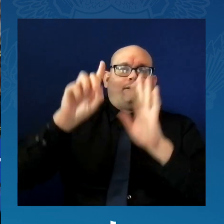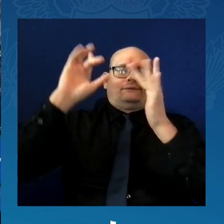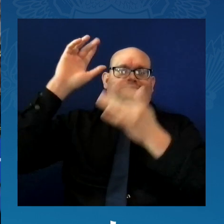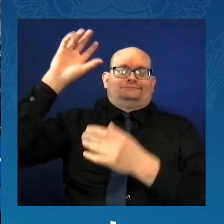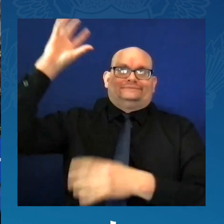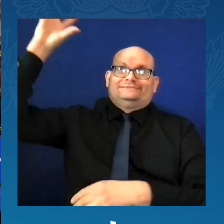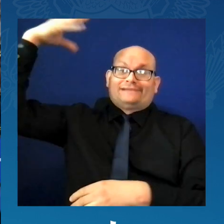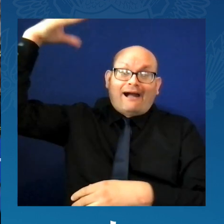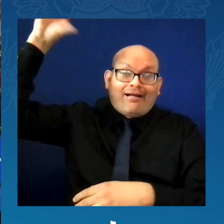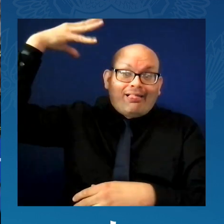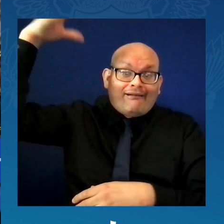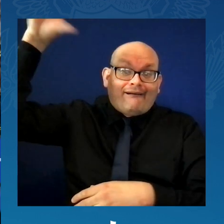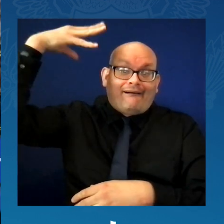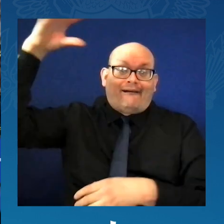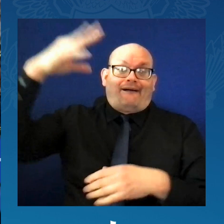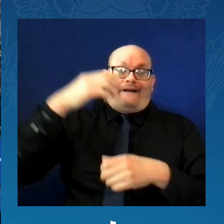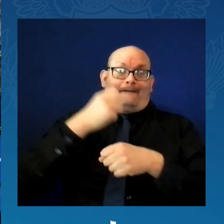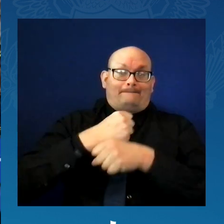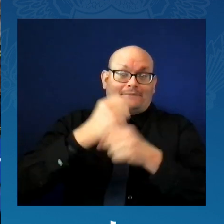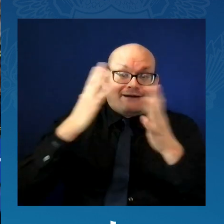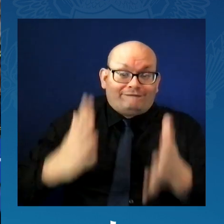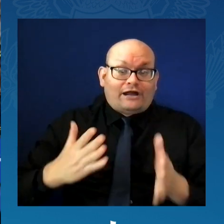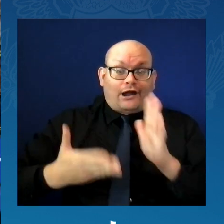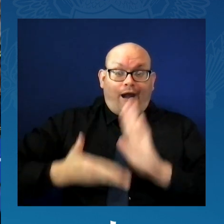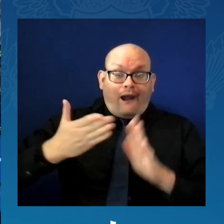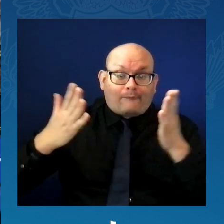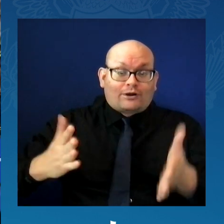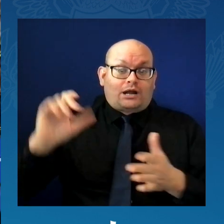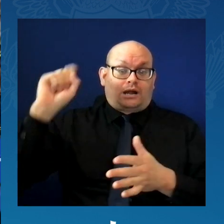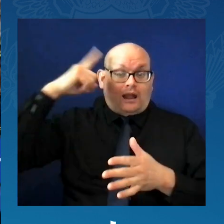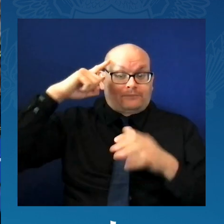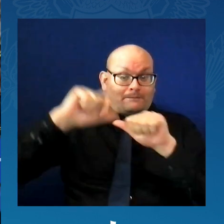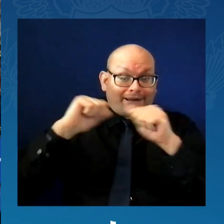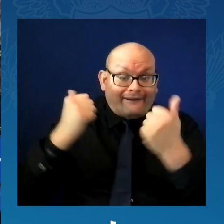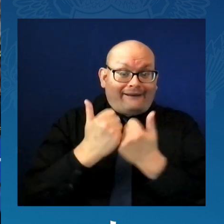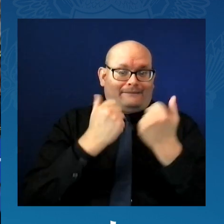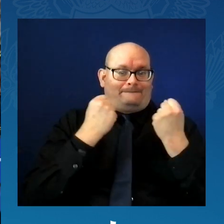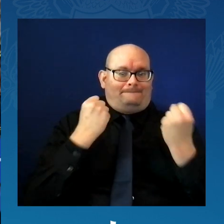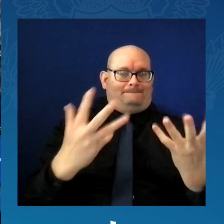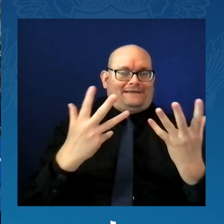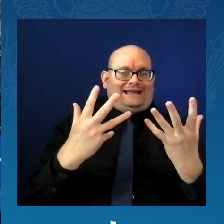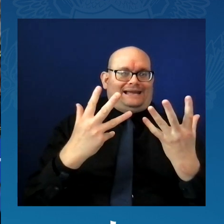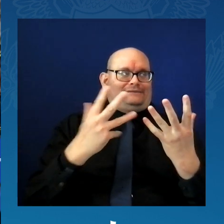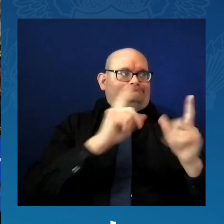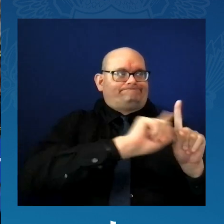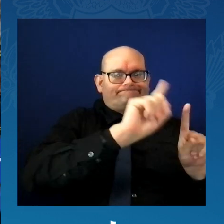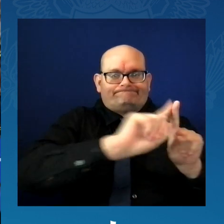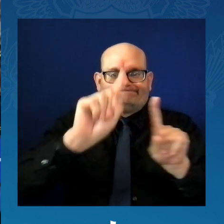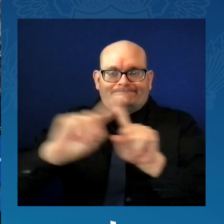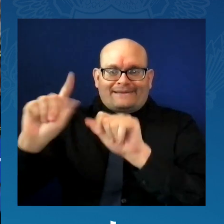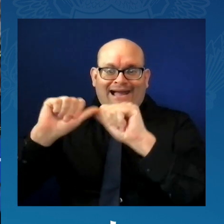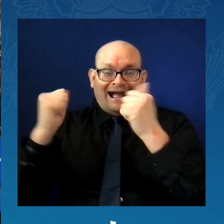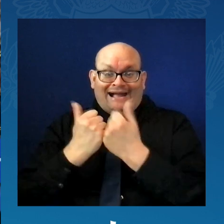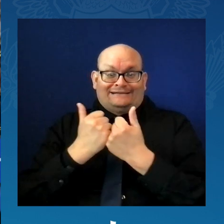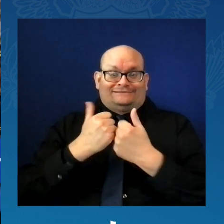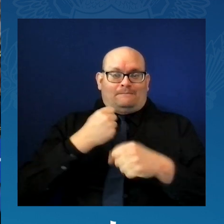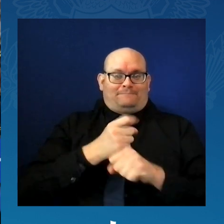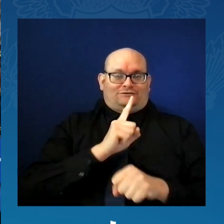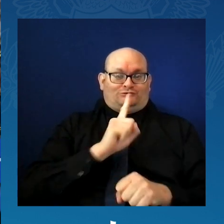and incentivize responsible space activity. We actively support companies developing innovative solutions for space traffic management,